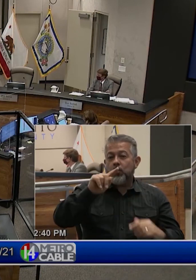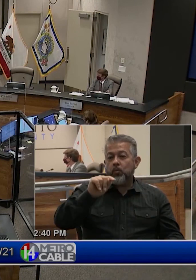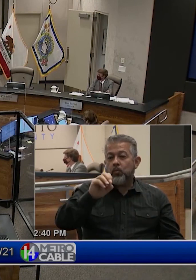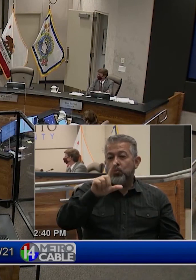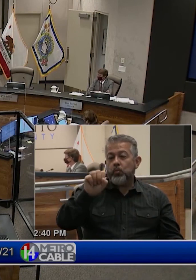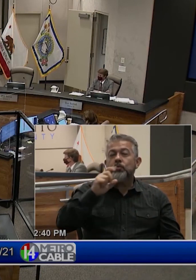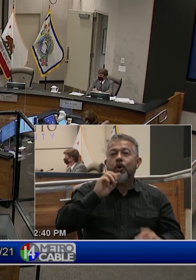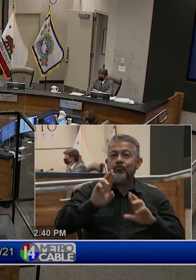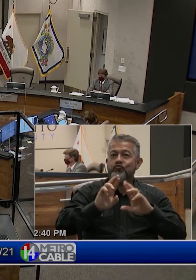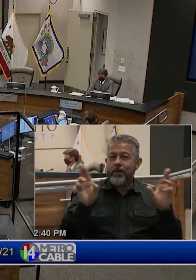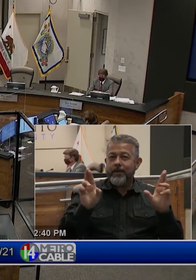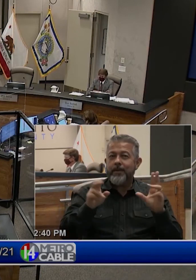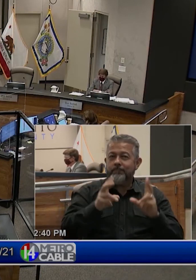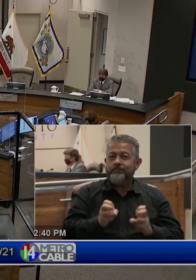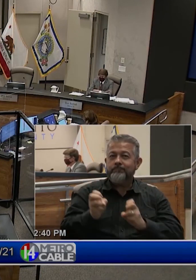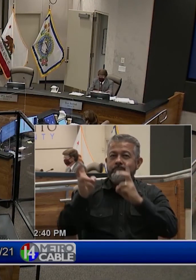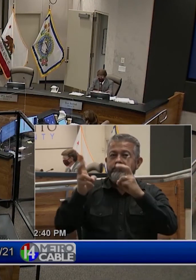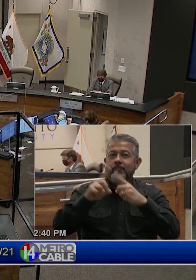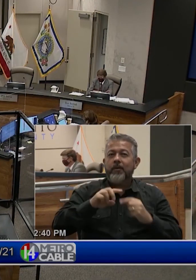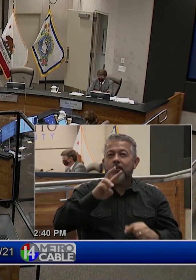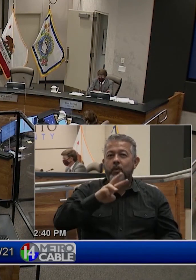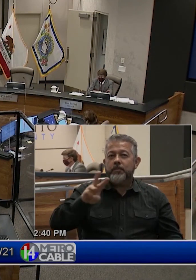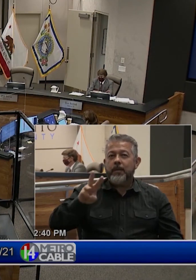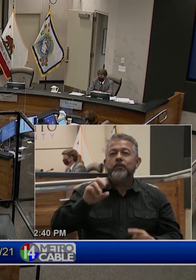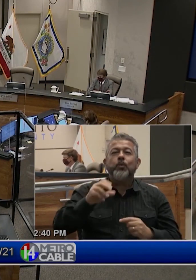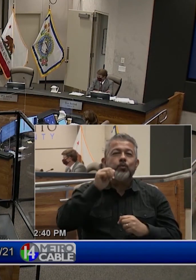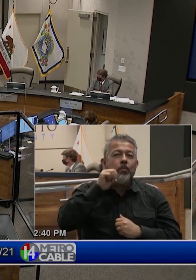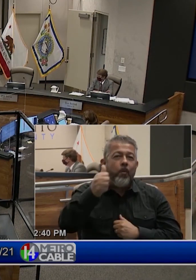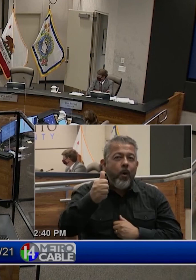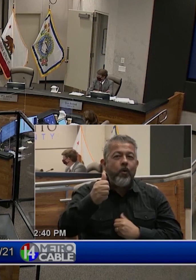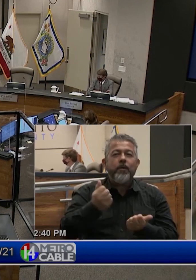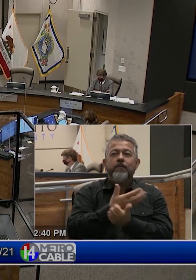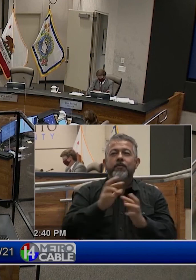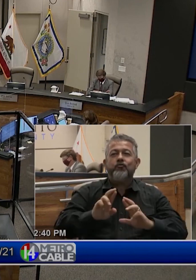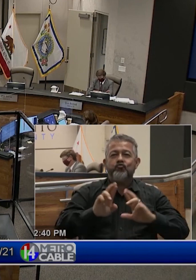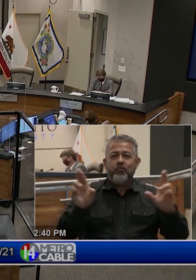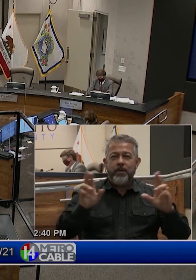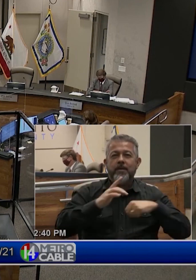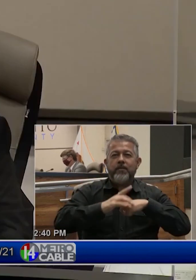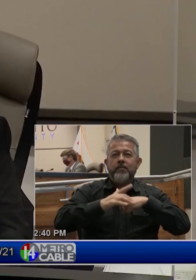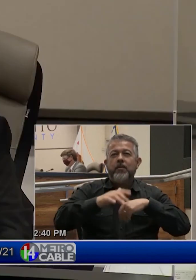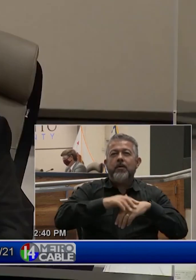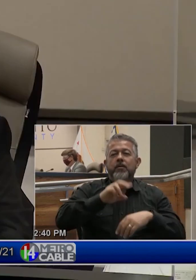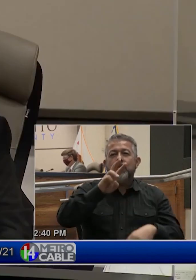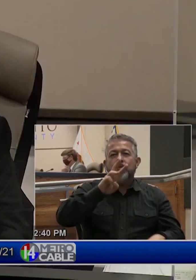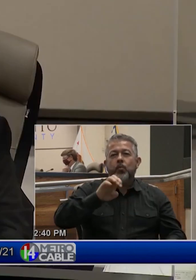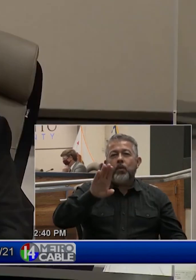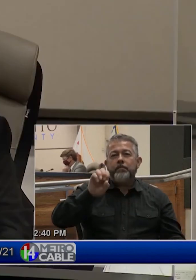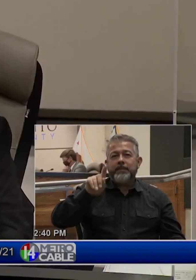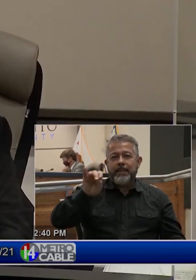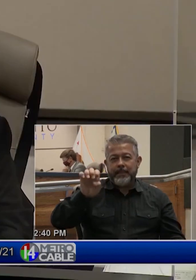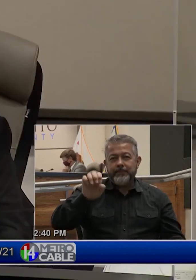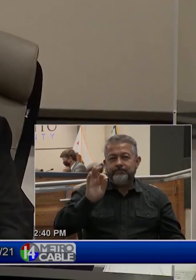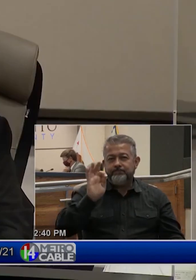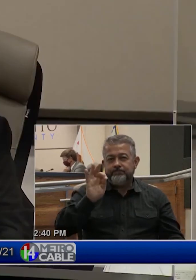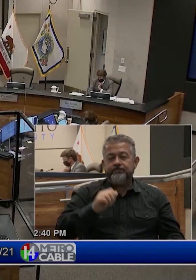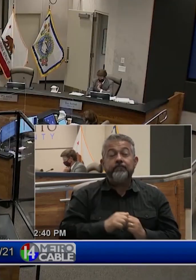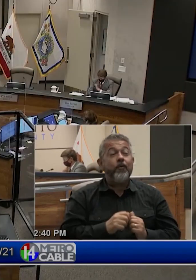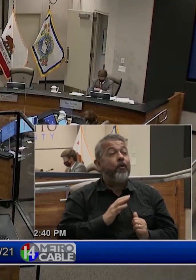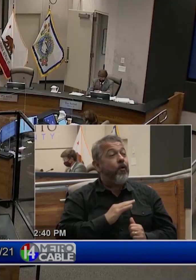SO TOOLS SHOULD BE GOING UP ON THE WEBSITE, TOMORROW. THE WEBSITE, TOMORROW. >> OKAY.